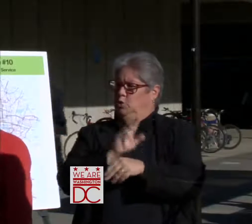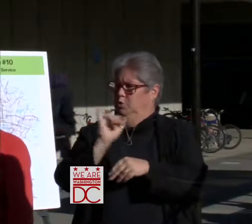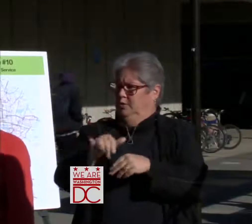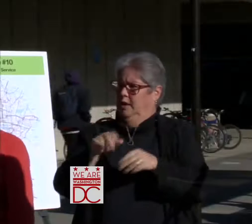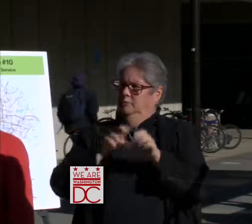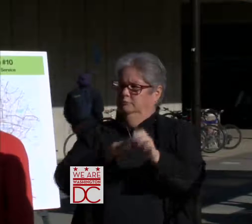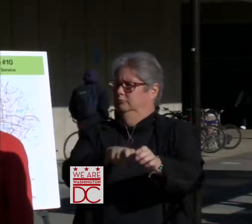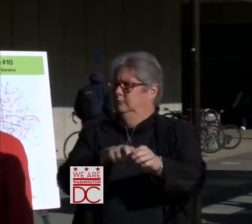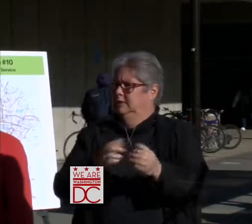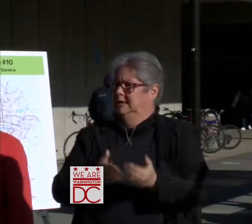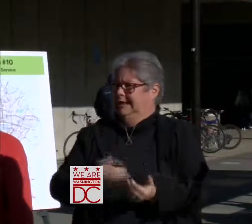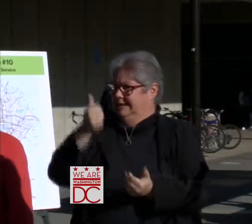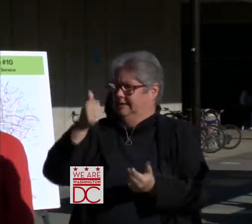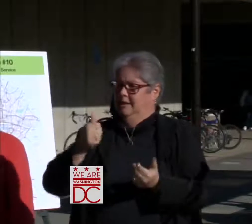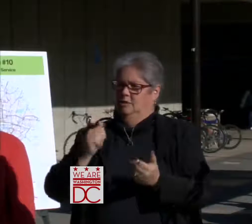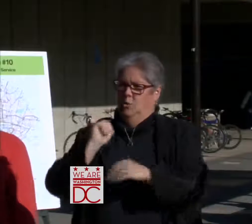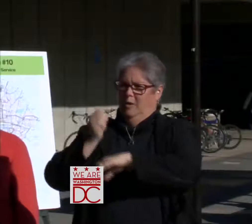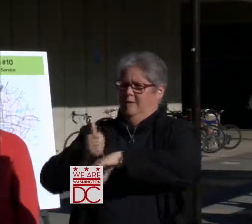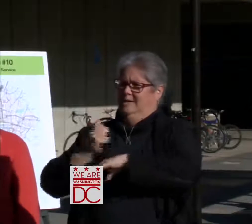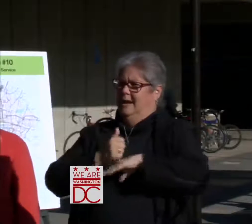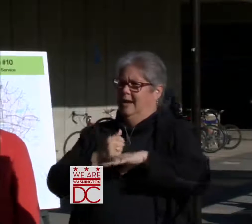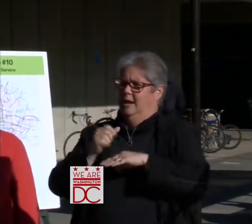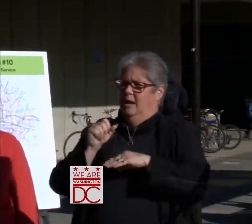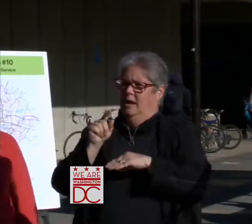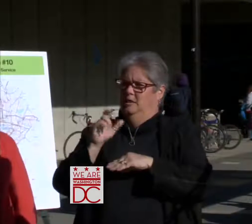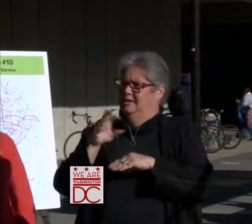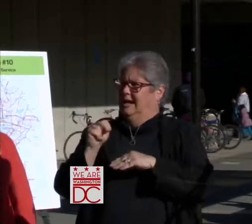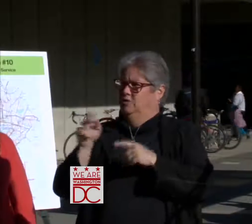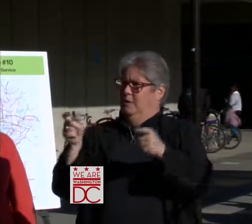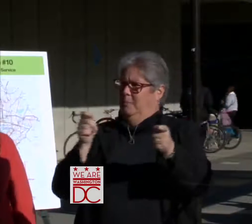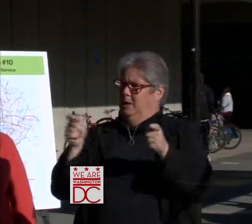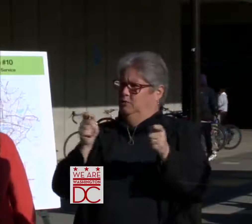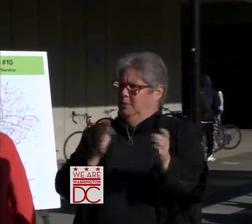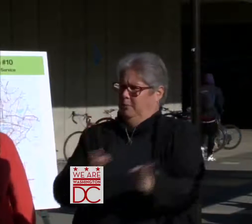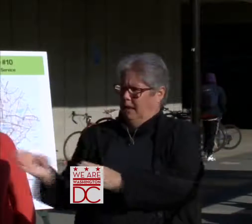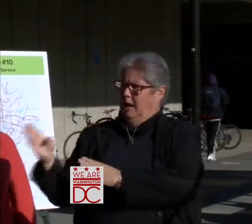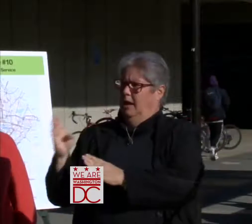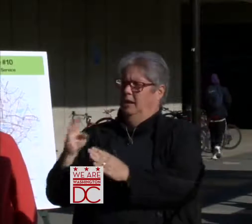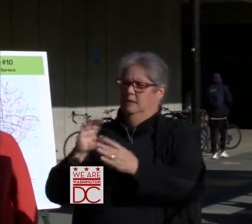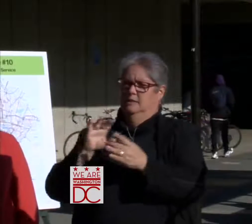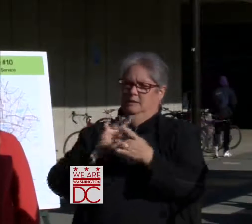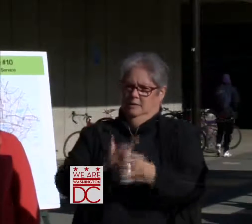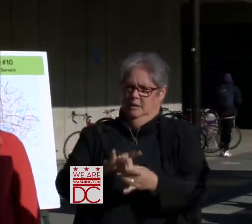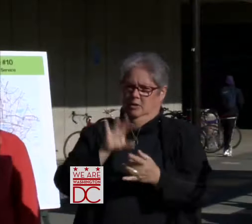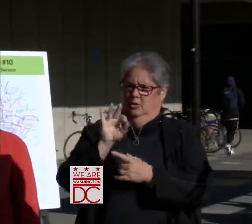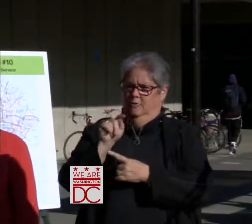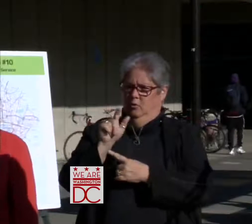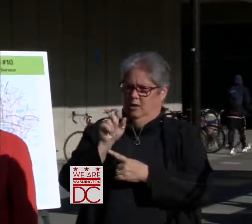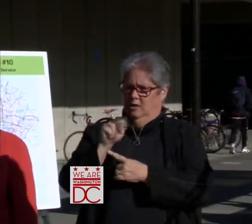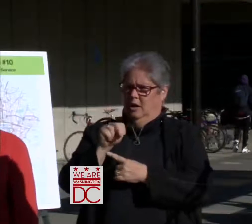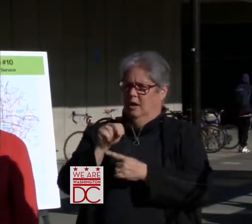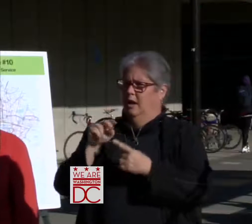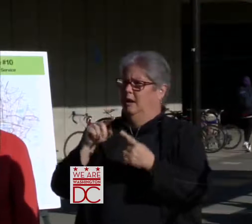AND CONVENIENTLY SO WE SET UP STATION MANAGEMENT PLANS AROUND FORT TOTTEN AND ALSO THE NOMA STATION.